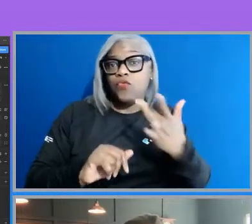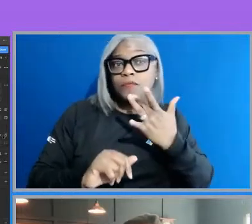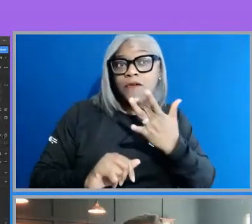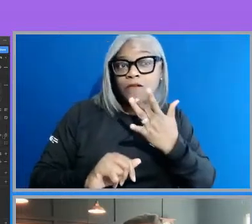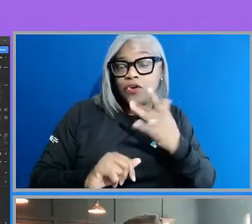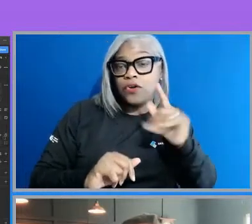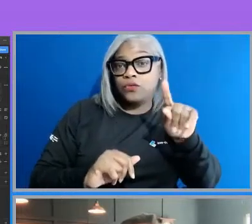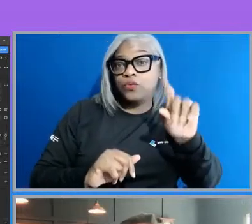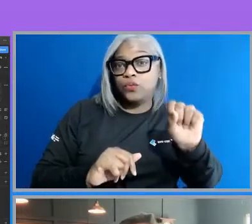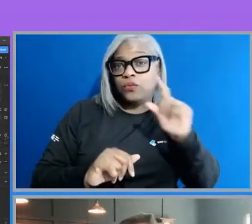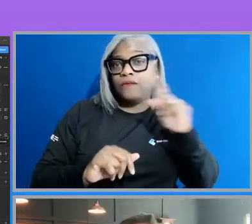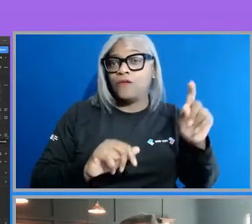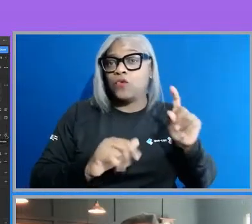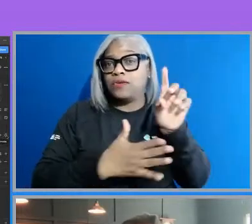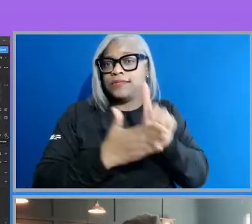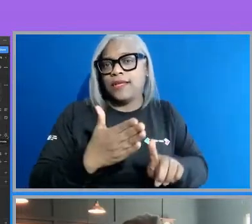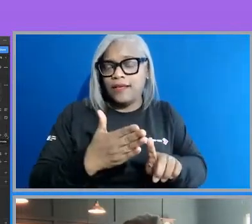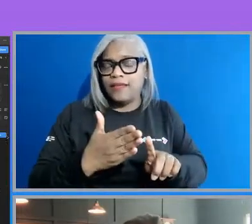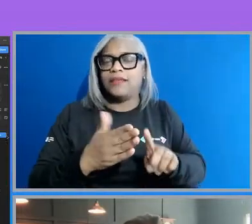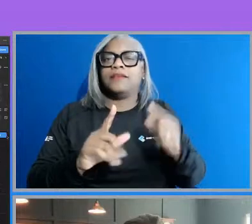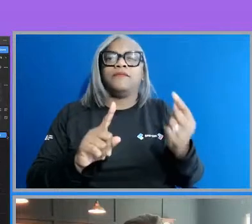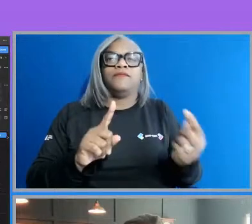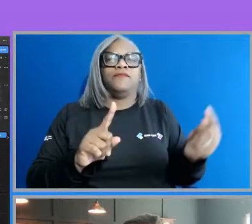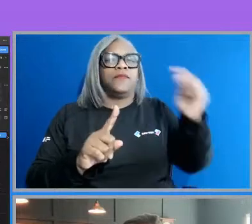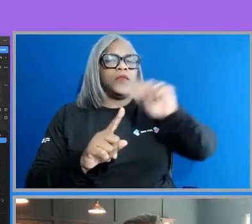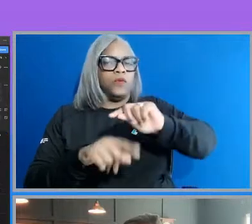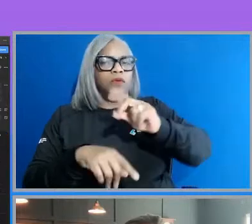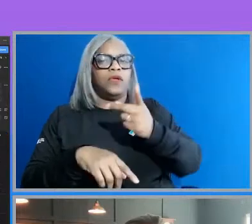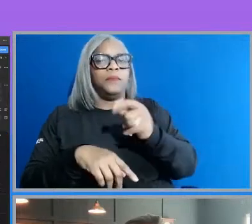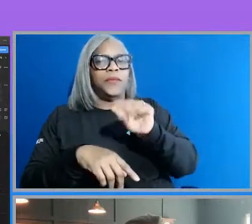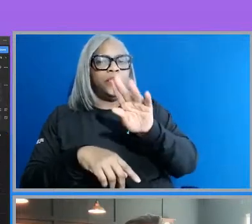going to the appearance area, clicking on that little raindrop